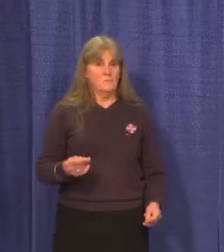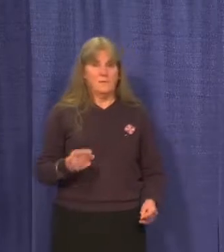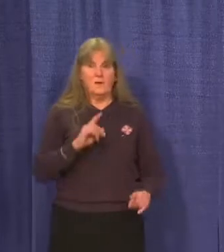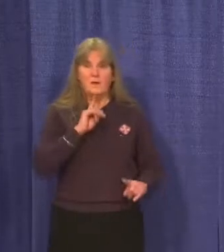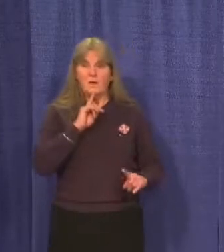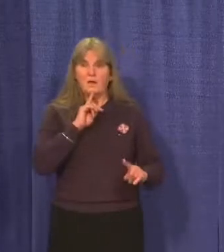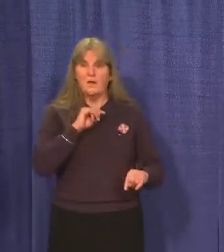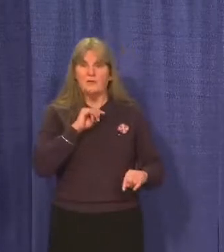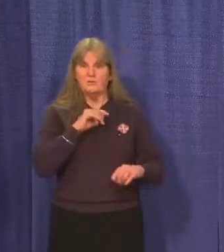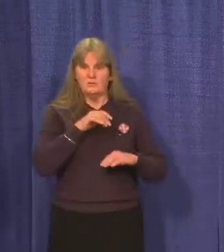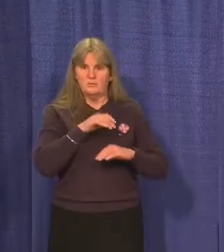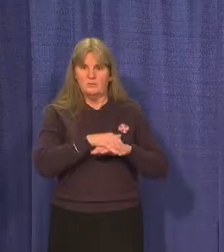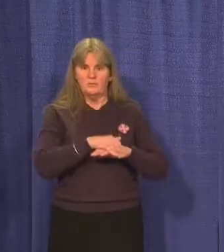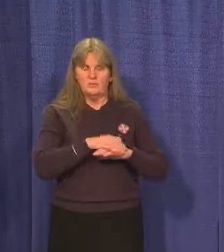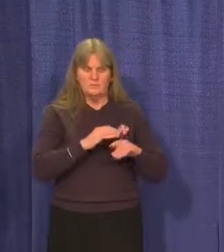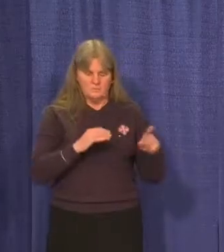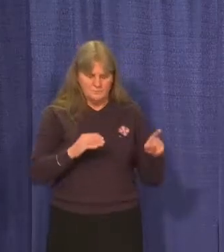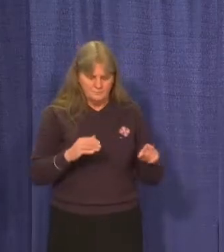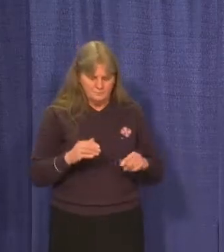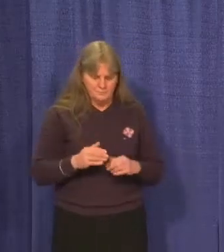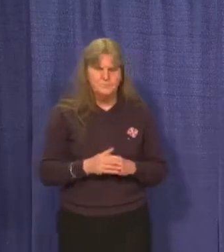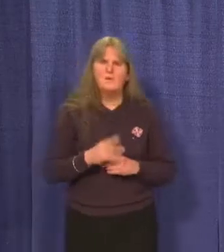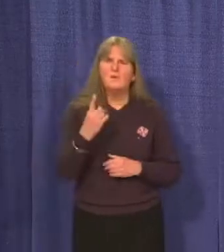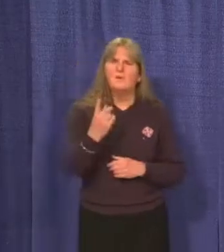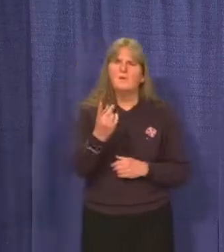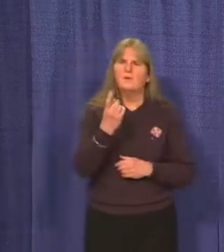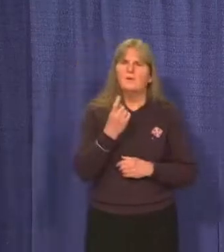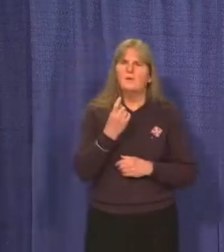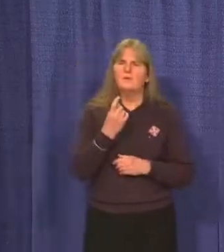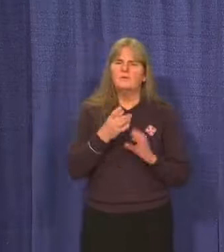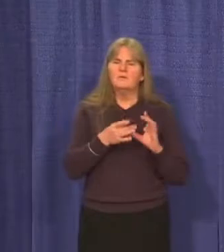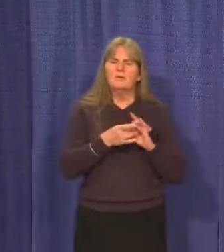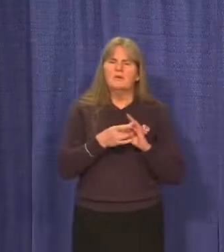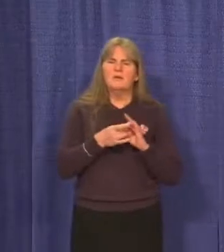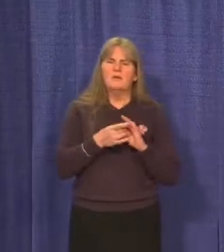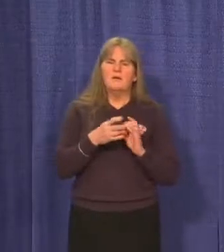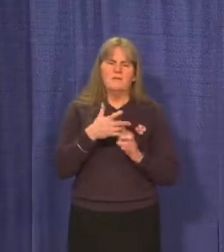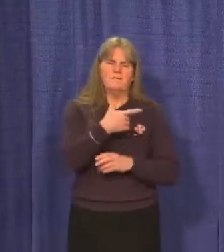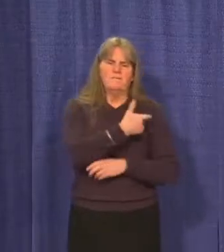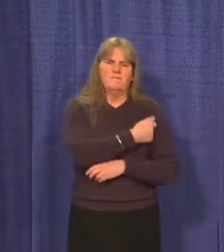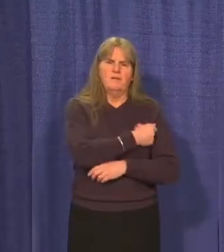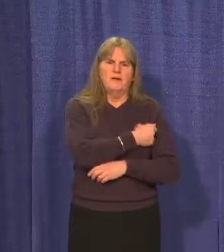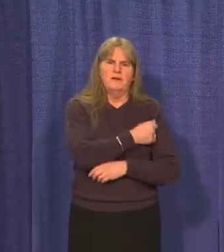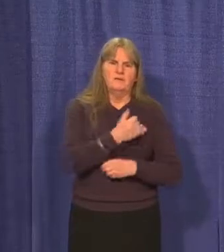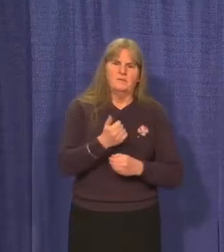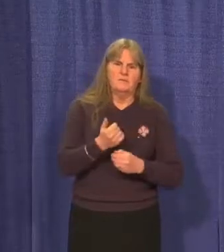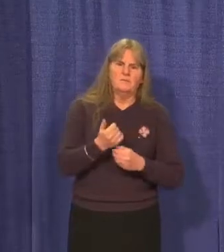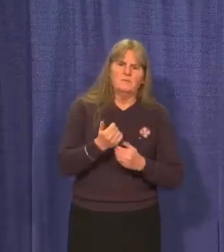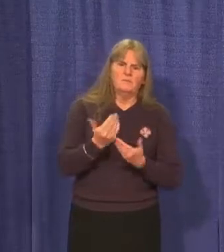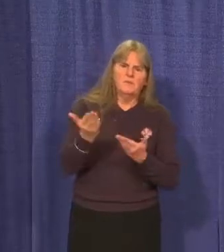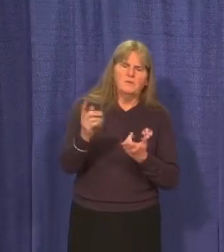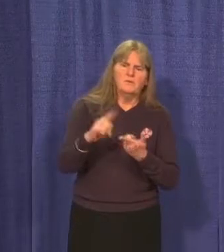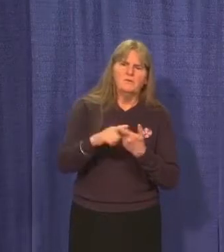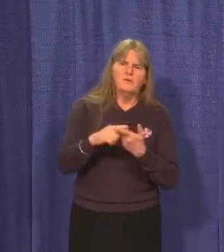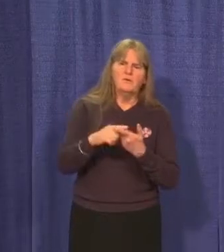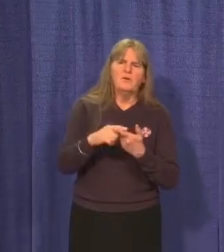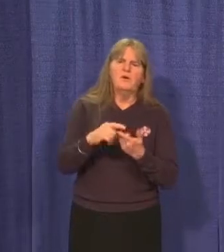I will just translate quickly. The question is about distribution to doctors clinics